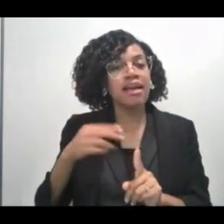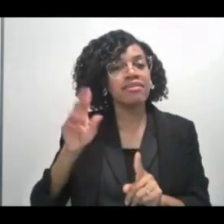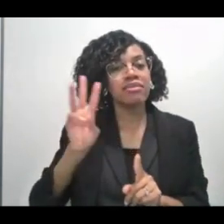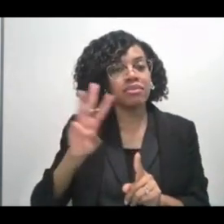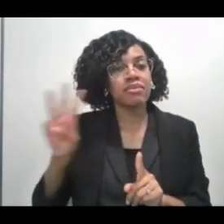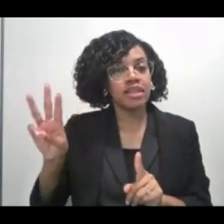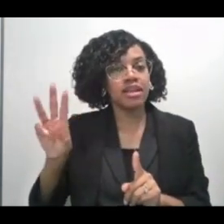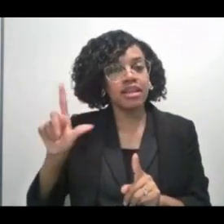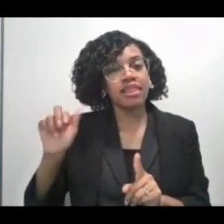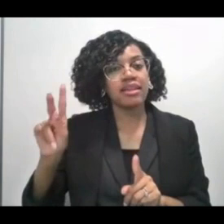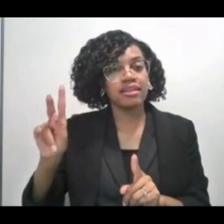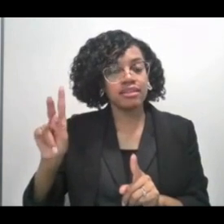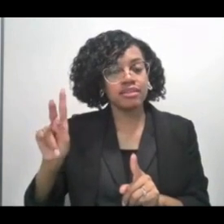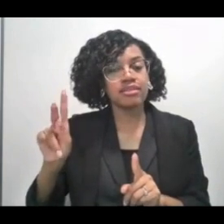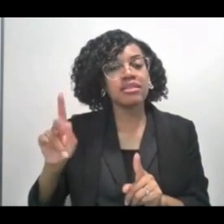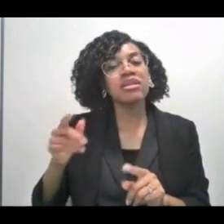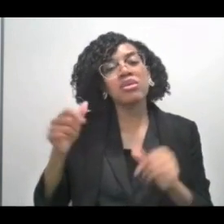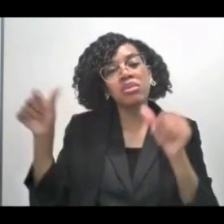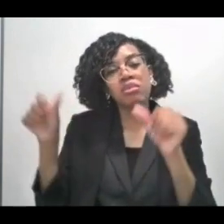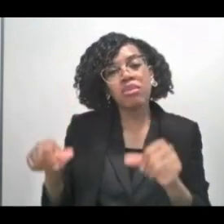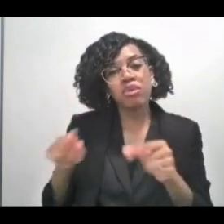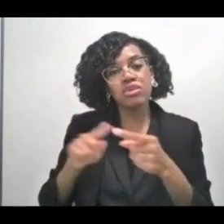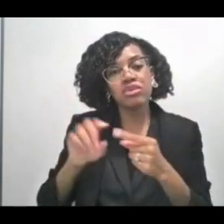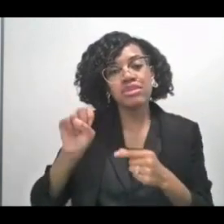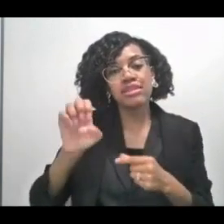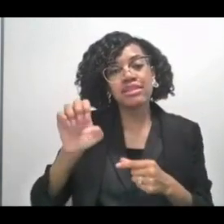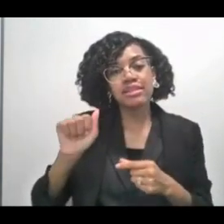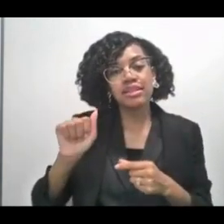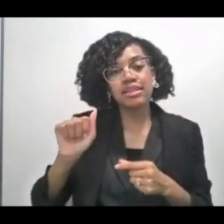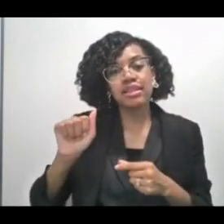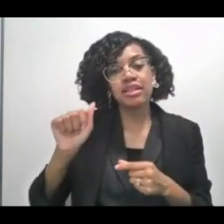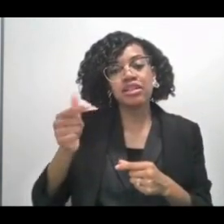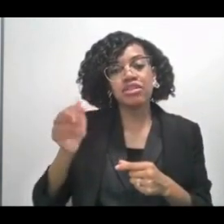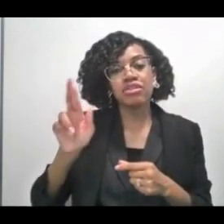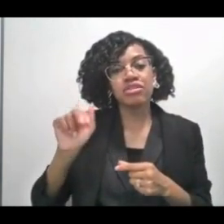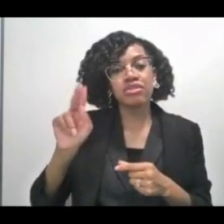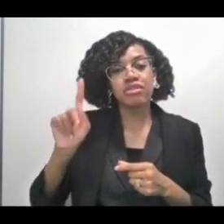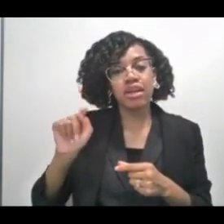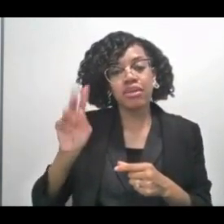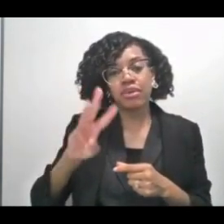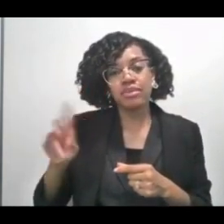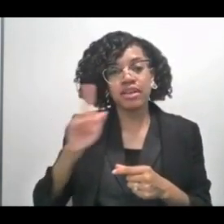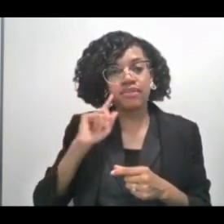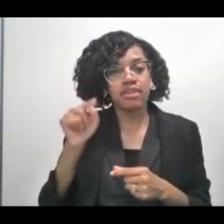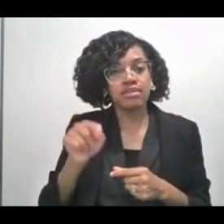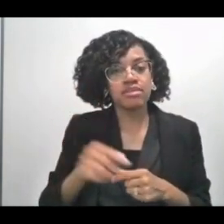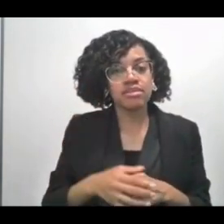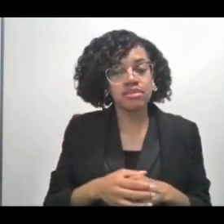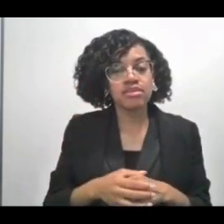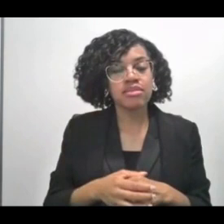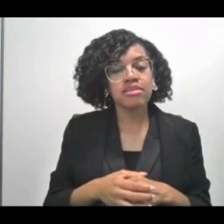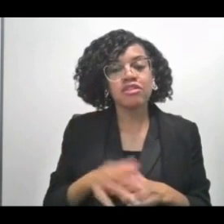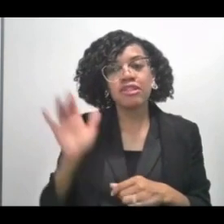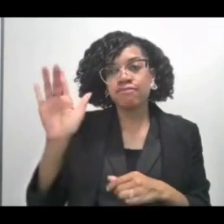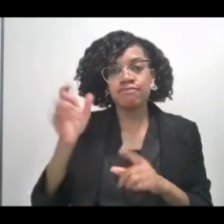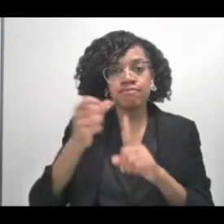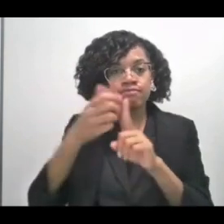the Sea Grant website for this NOFO. And the first in this list